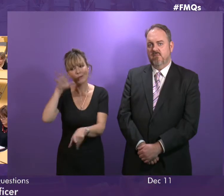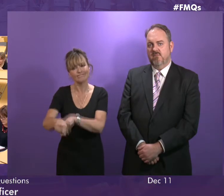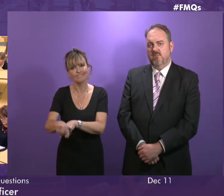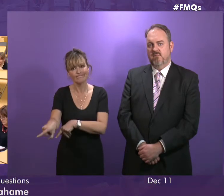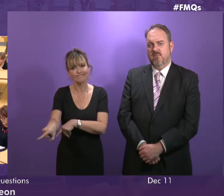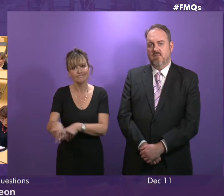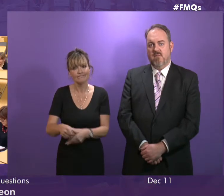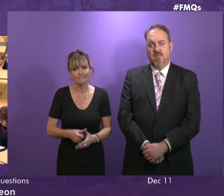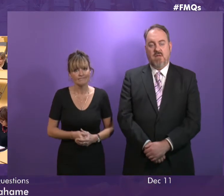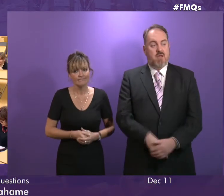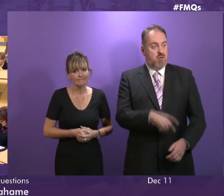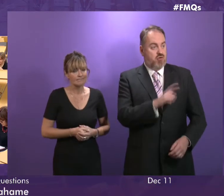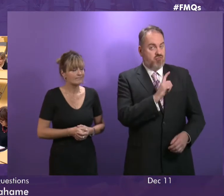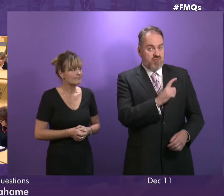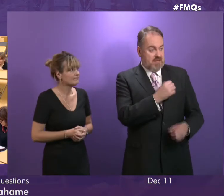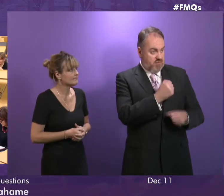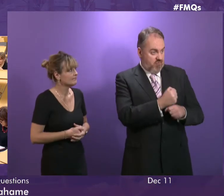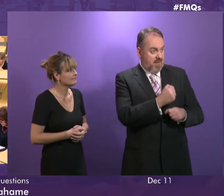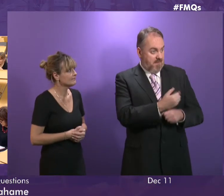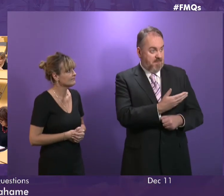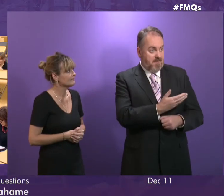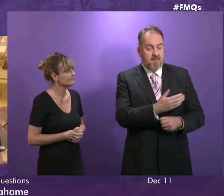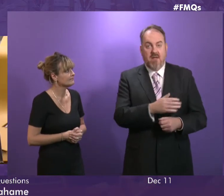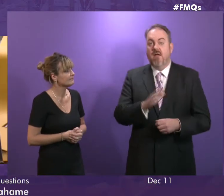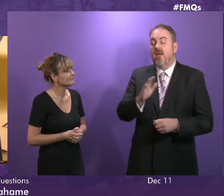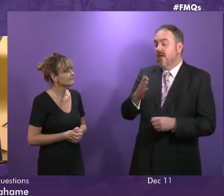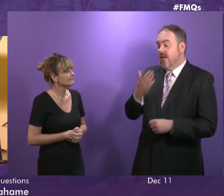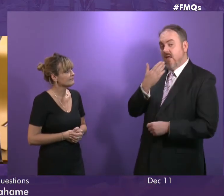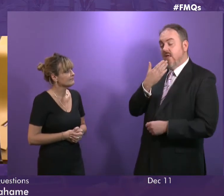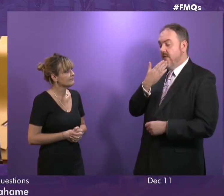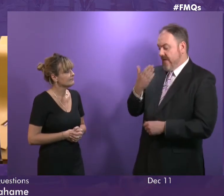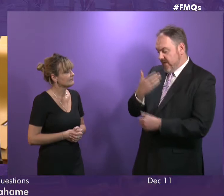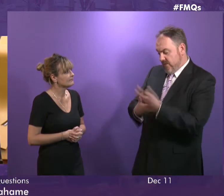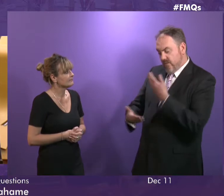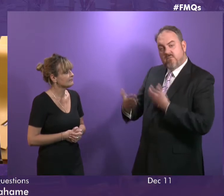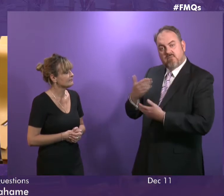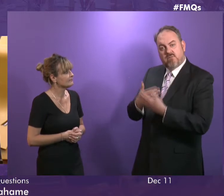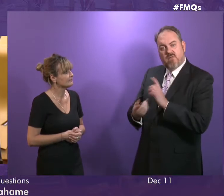Notwithstanding the regulations, the First Minister will be aware that the Scottish Society